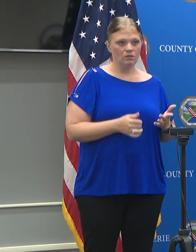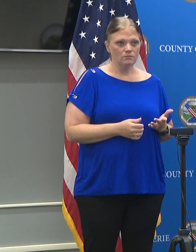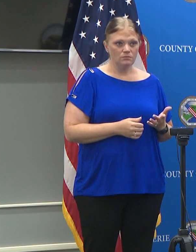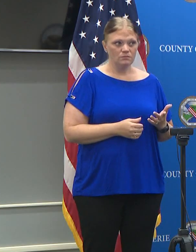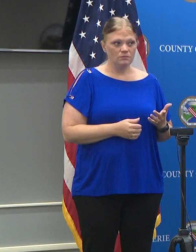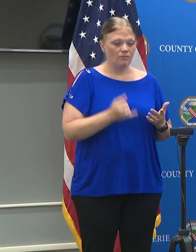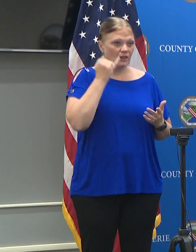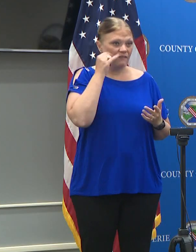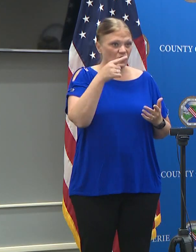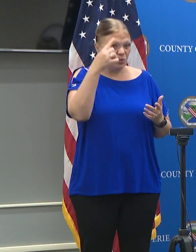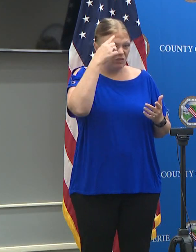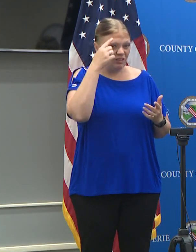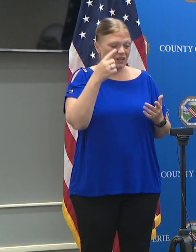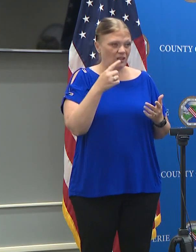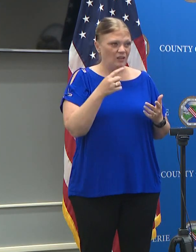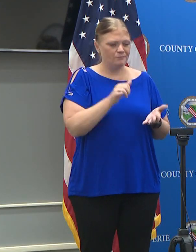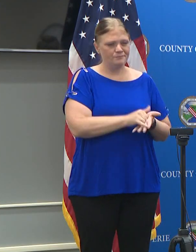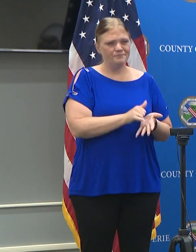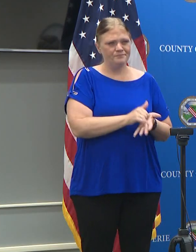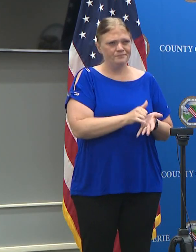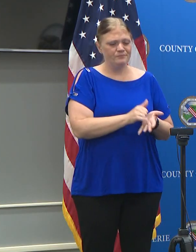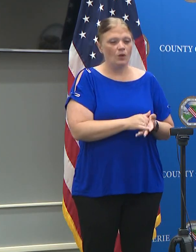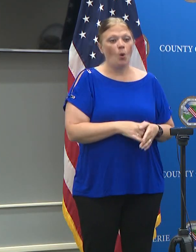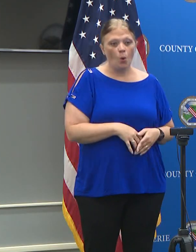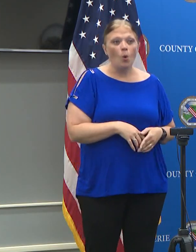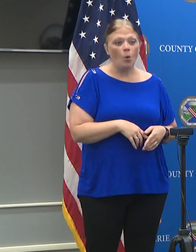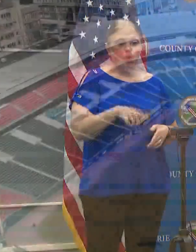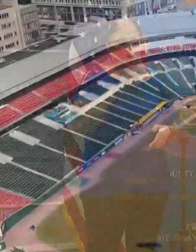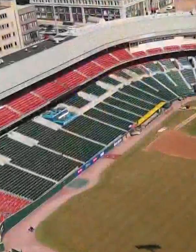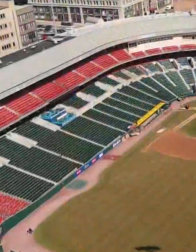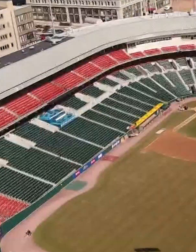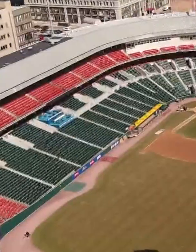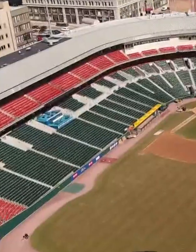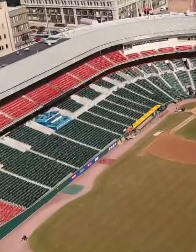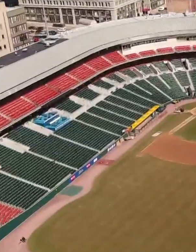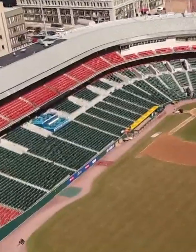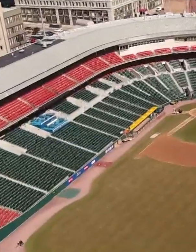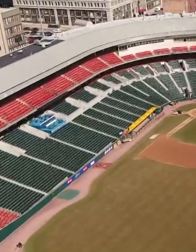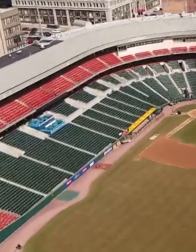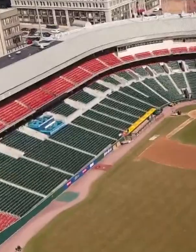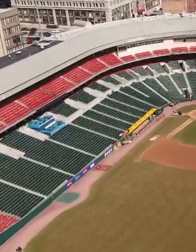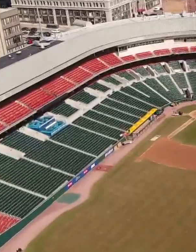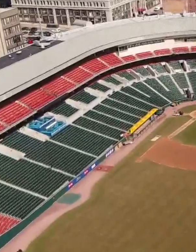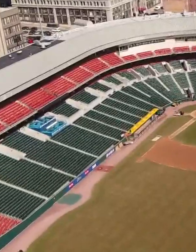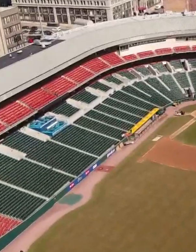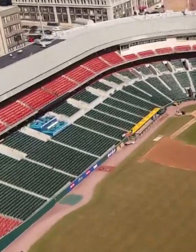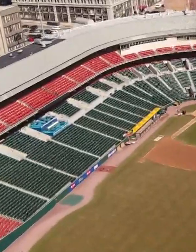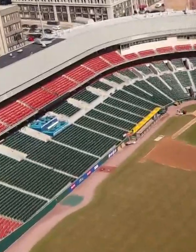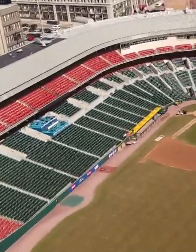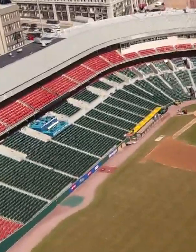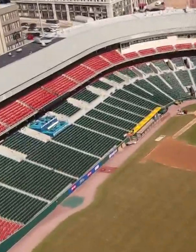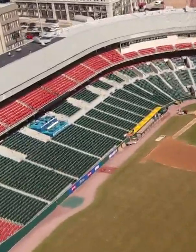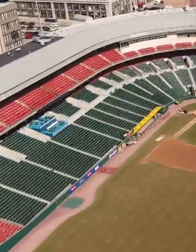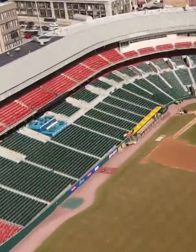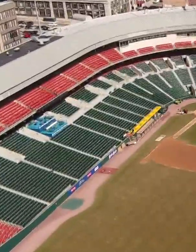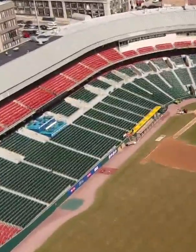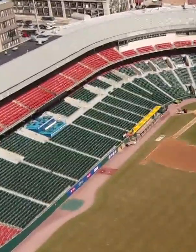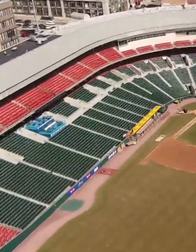AND FOR THOSE WHO THINK THAT;S NOT A AND FOR THOSE WHO THINK THAT;S NOT A POSSIBILITY AND FOR THOSE WHO THINK THAT;S NOT A POSSIBILITY IT AND FOR THOSE WHO THINK THAT;S NOT A POSSIBILITY IT IS AND FOR THOSE WHO THINK THAT;S NOT A POSSIBILITY IT IS A THINK THAT;S NOT A POSSIBILITY IT IS A THINK THAT;S NOT A POSSIBILITY IT IS A POSSIBILITY" POSSIBILITY IT IS A POSSIBILITY" POSSIBILITY IT IS A POSSIBILITY" AS POSSIBILITY IT IS A POSSIBILITY" AS THE POSSIBILITY IT IS A POSSIBILITY" AS THE SCHEDULED POSSIBILITY" AS THE SCHEDULED POSSIBILITY" AS THE SCHEDULED DEBUT POSSIBILITY" AS THE SCHEDULED DEBUT OF POSSIBILITY" AS THE SCHEDULED DEBUT OF THE POSSIBILITY" AS THE SCHEDULED DEBUT OF THE BLUE AS THE SCHEDULED DEBUT OF THE BLUE AS THE SCHEDULED DEBUT OF THE BLUE JAYS AS THE SCHEDULED DEBUT OF THE BLUE JAYS AT AS THE SCHEDULED DEBUT OF THE BLUE JAYS AT SAHLENS AS THE SCHEDULED DEBUT OF THE BLUE JAYS AT SAHLENS FIELD DEBUT OF THE BLUE JAYS AT SAHLENS FIELD DEBUT OF THE BLUE JAYS AT SAHLENS FIELD APPROACHES, DEBUT OF THE BLUE JAYS AT SAHLENS FIELD APPROACHES, HE